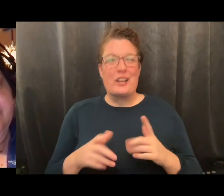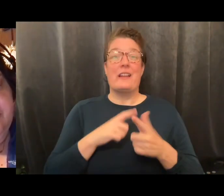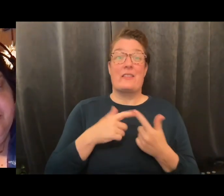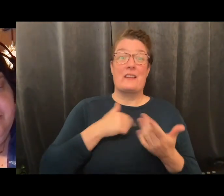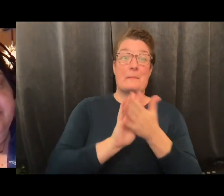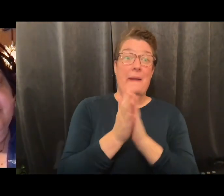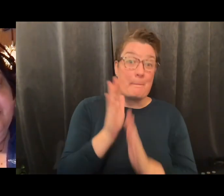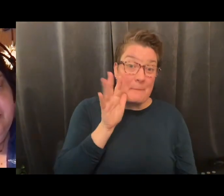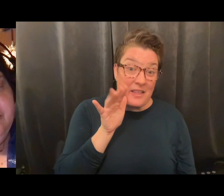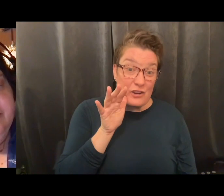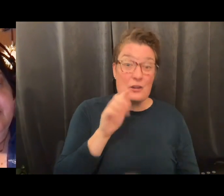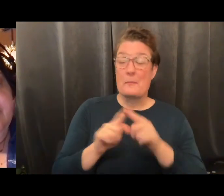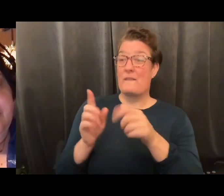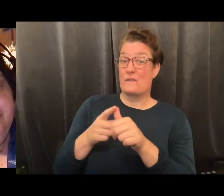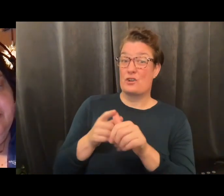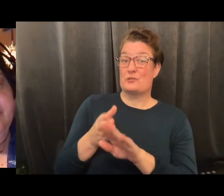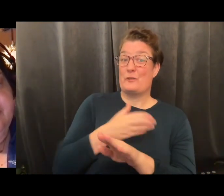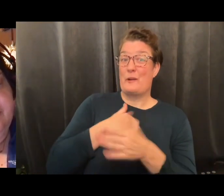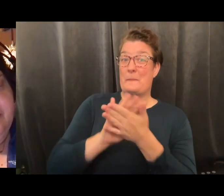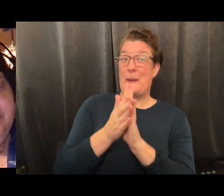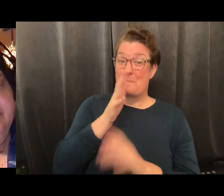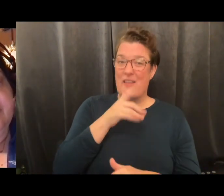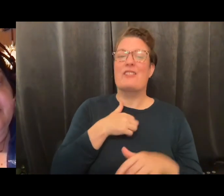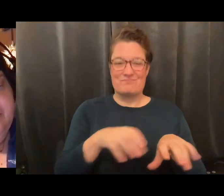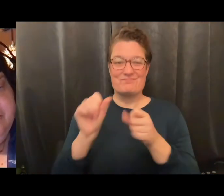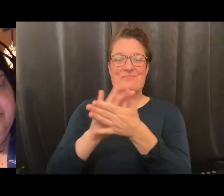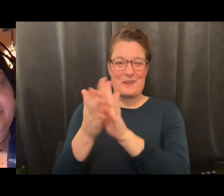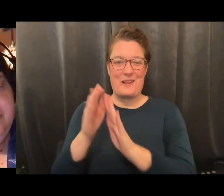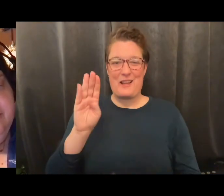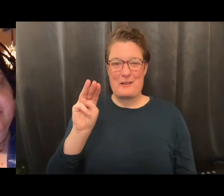midwife because I was going in that direction and I had to understand,